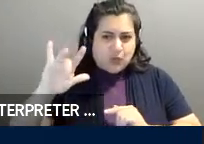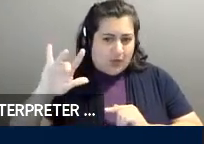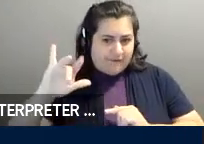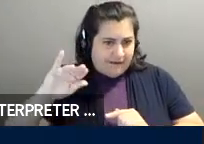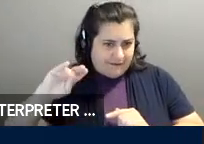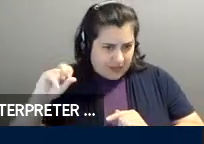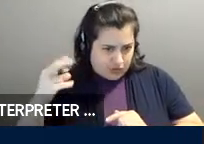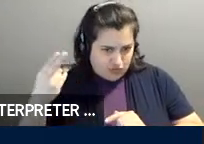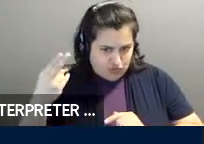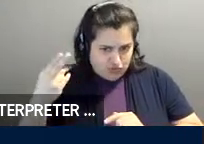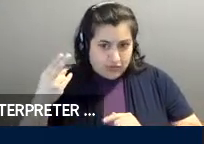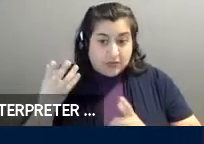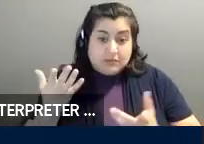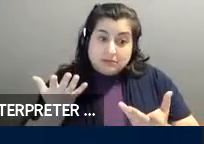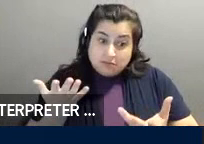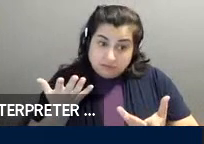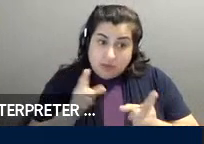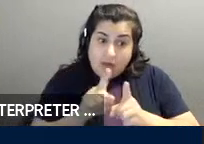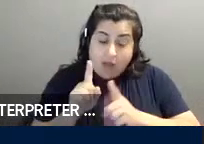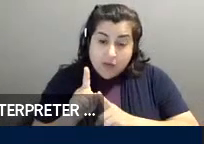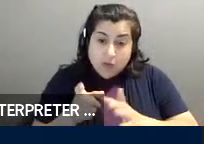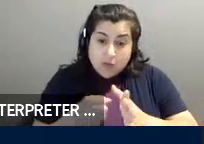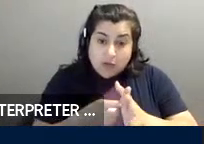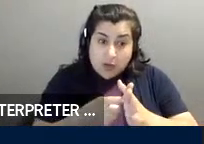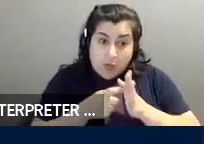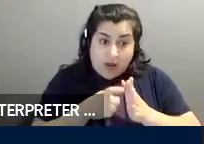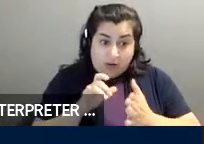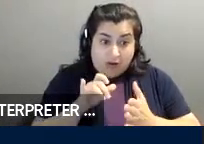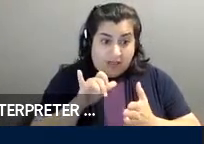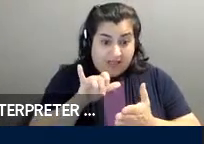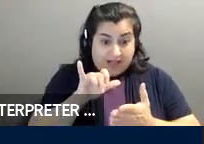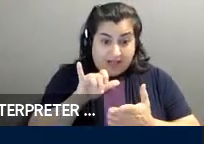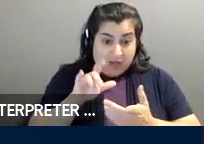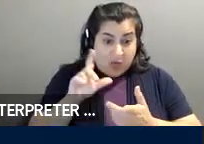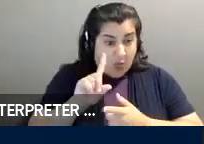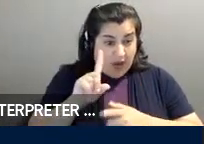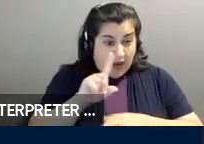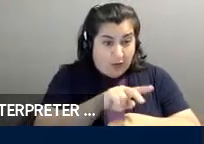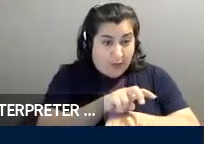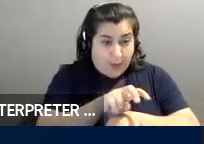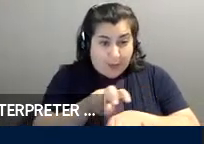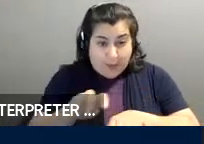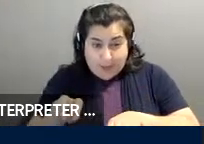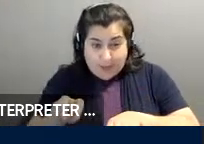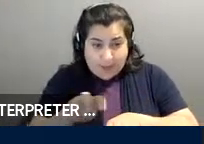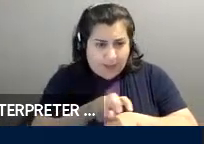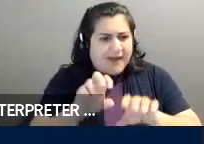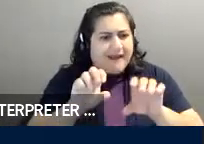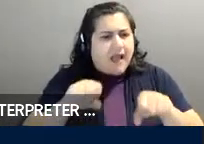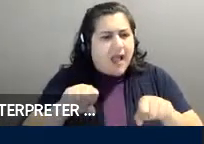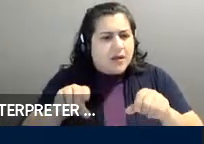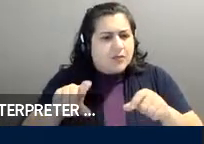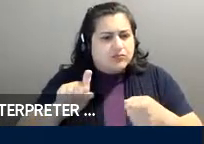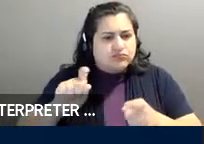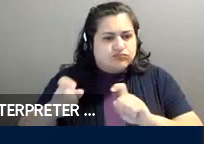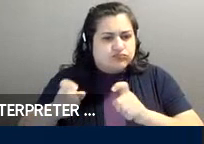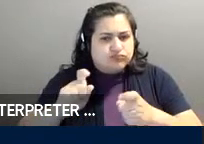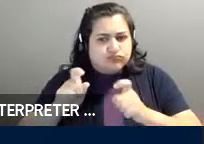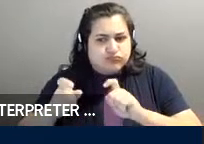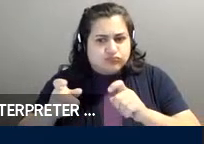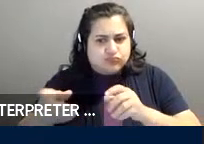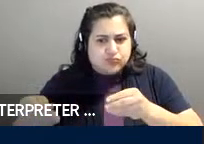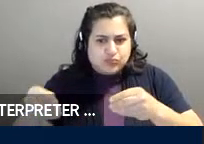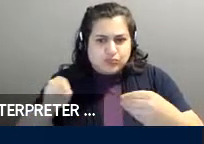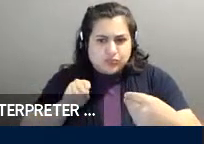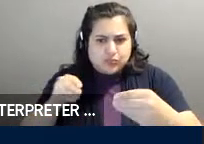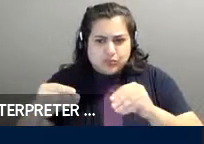Now it also required that the transfer surfaces, that they be adjustable, also to four -- well,